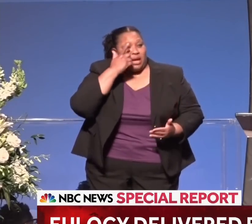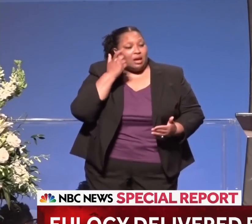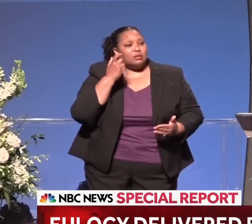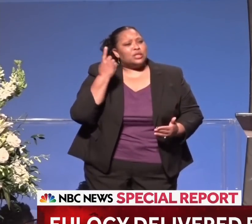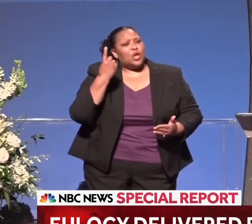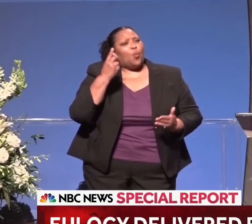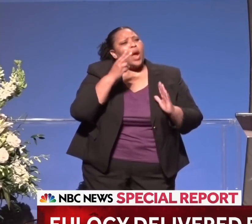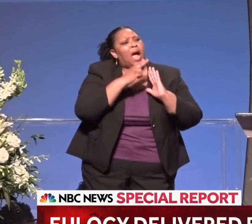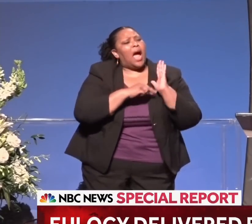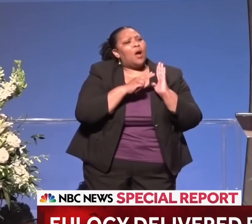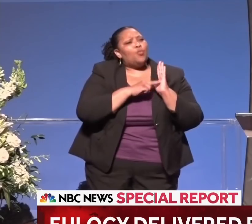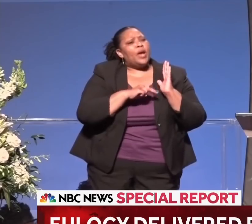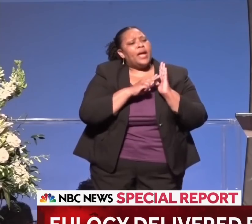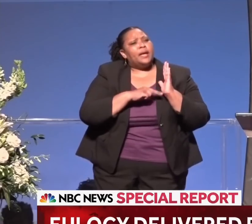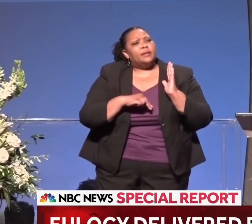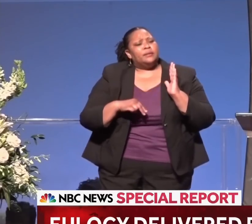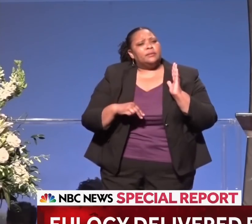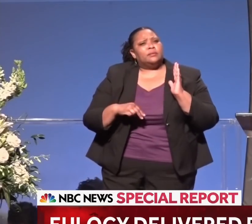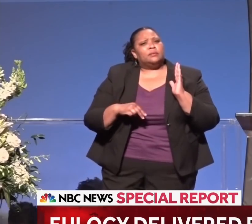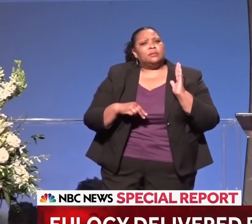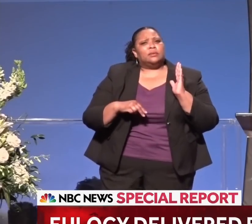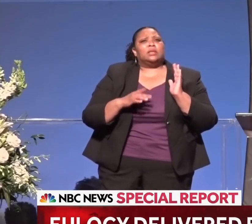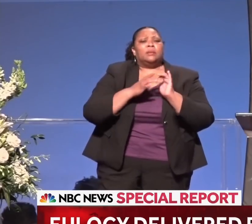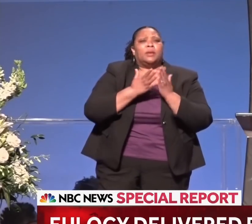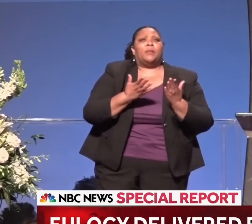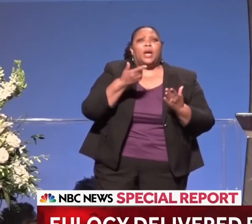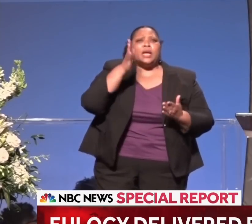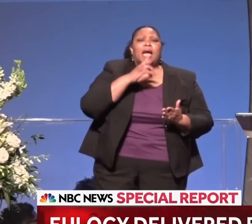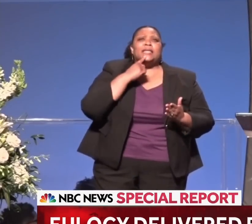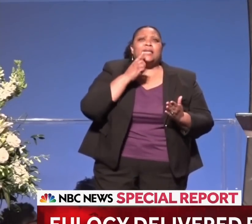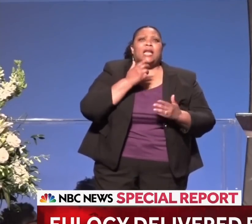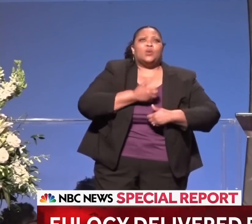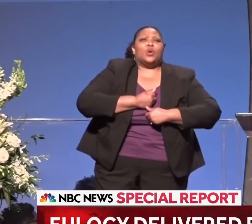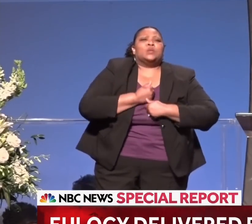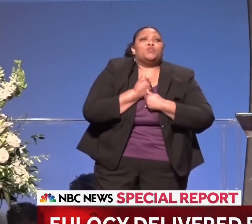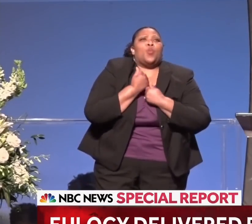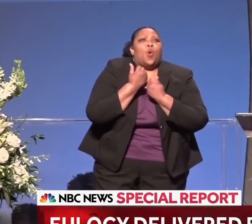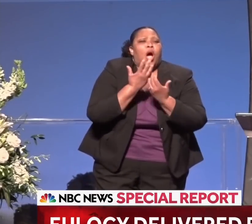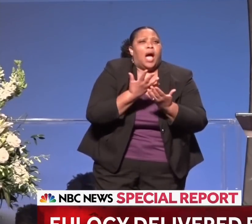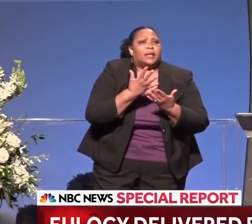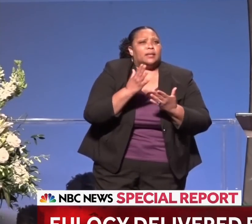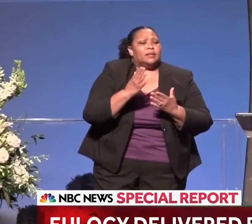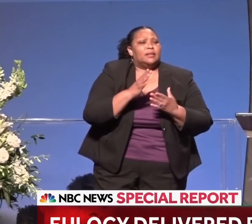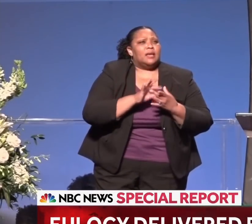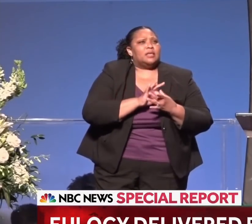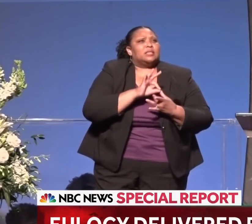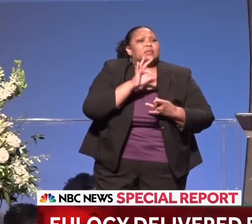BUT THEN THE REACTION WAS NOT ANYTHING, BECAUSE SOMEWHERE I